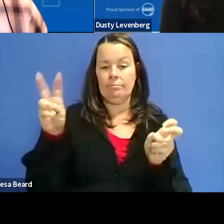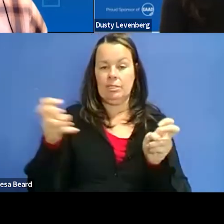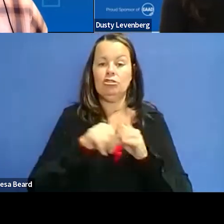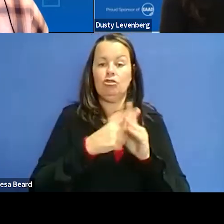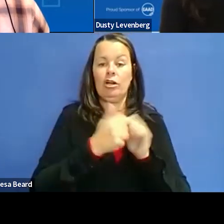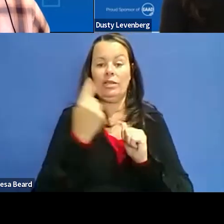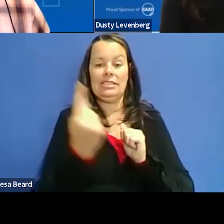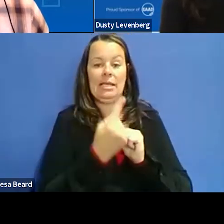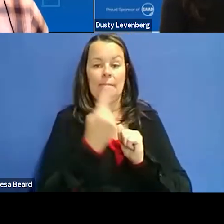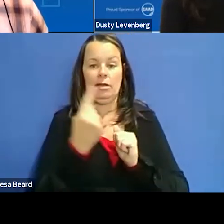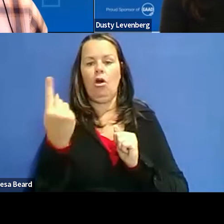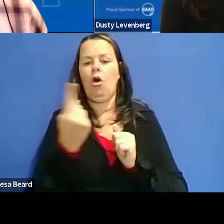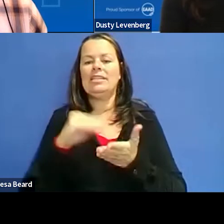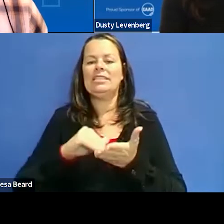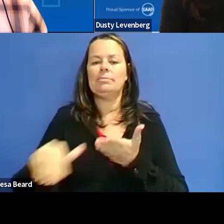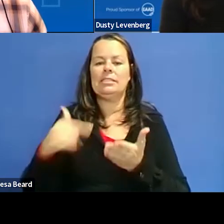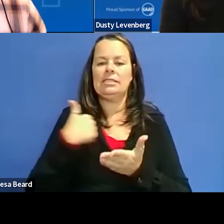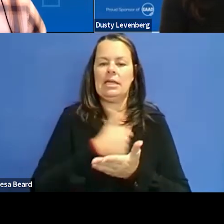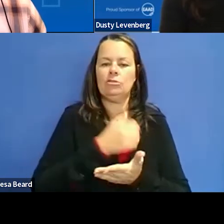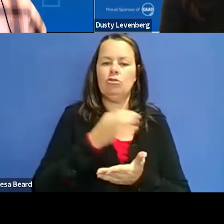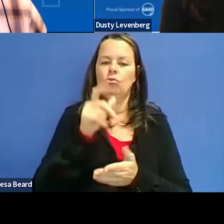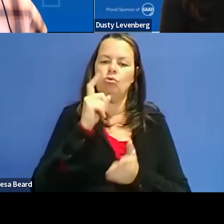those was us using speech recognition based on a false paradigm that